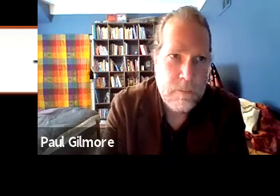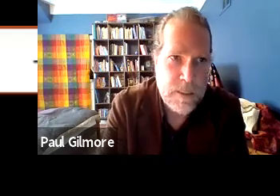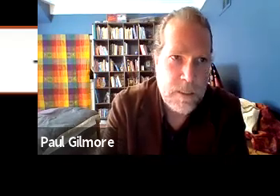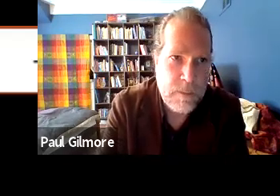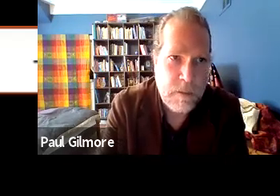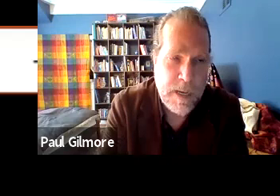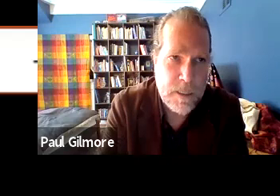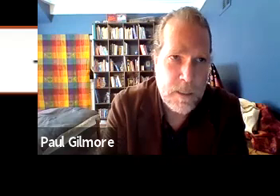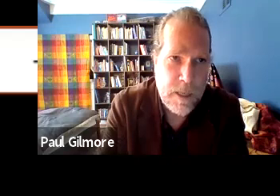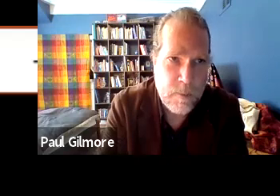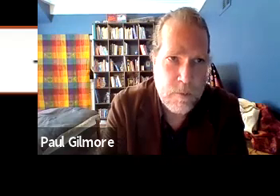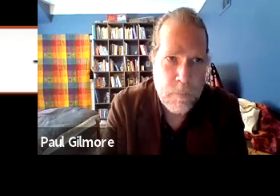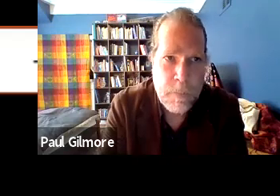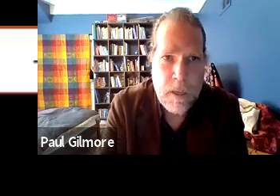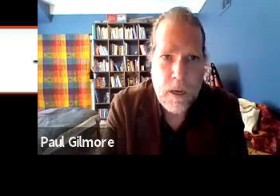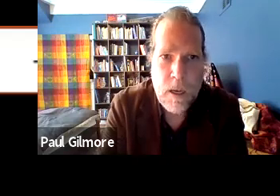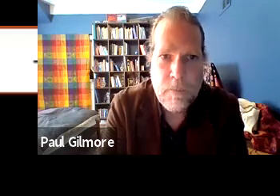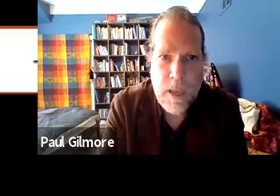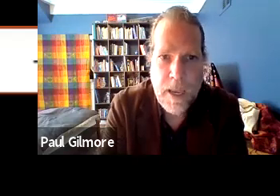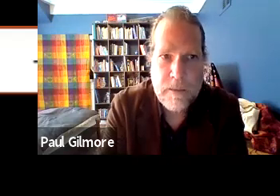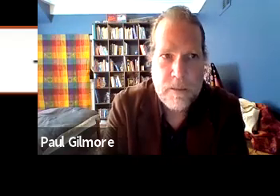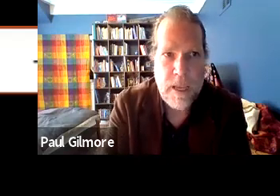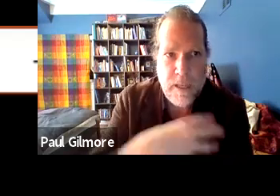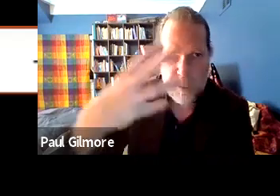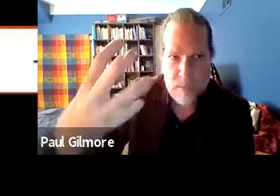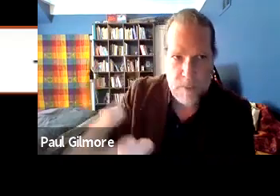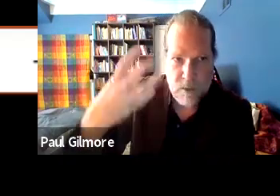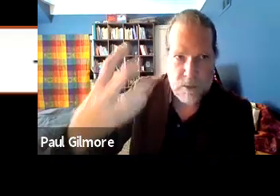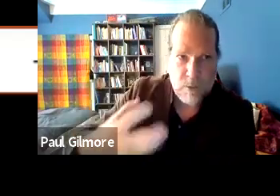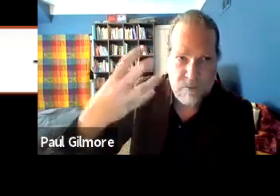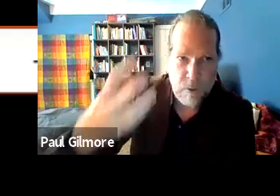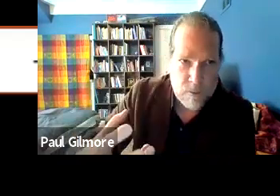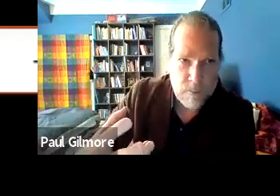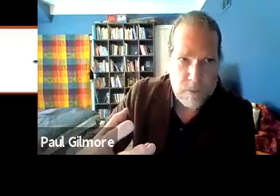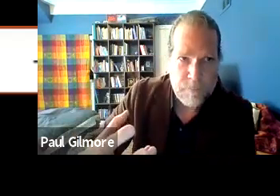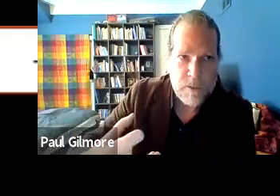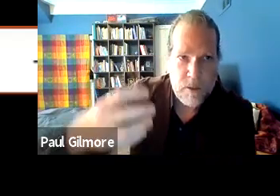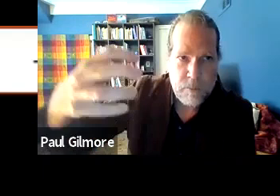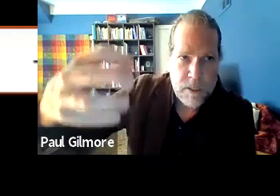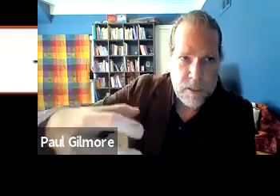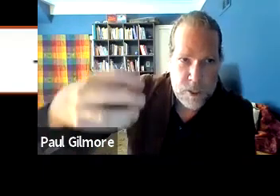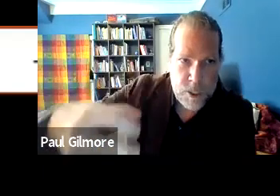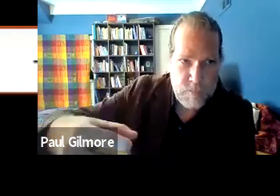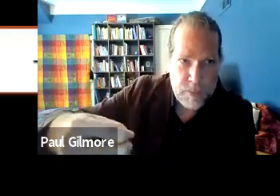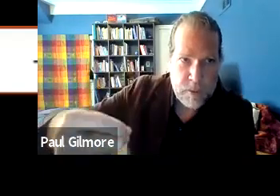Mexican Mexican labor and and keeping those folks vulnerable so that we could get cheap